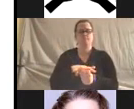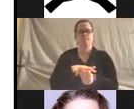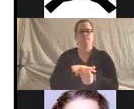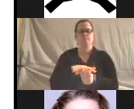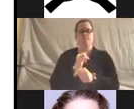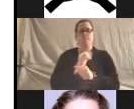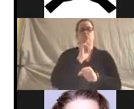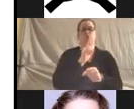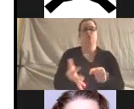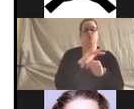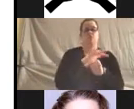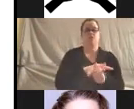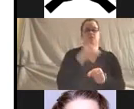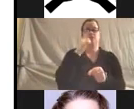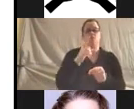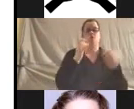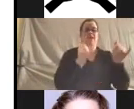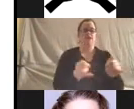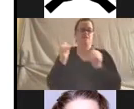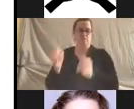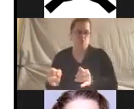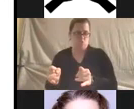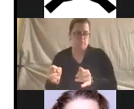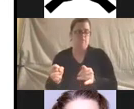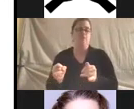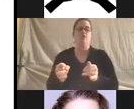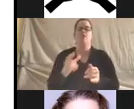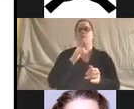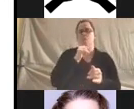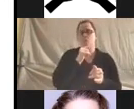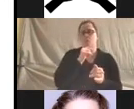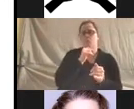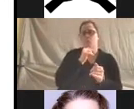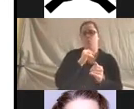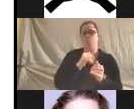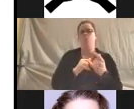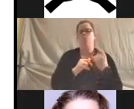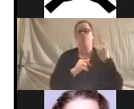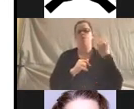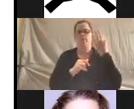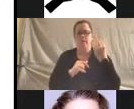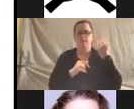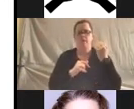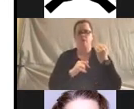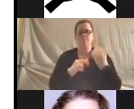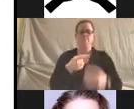for individuals who were considering a gender transition.